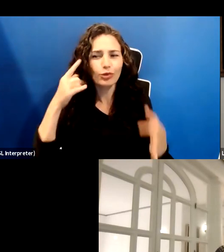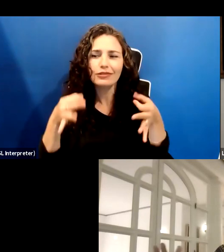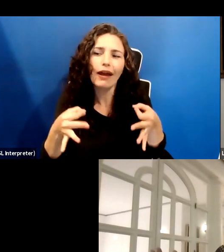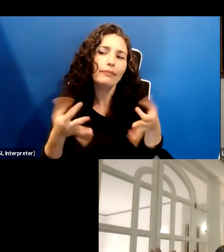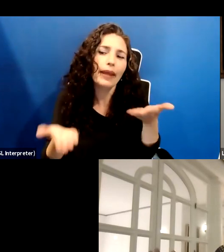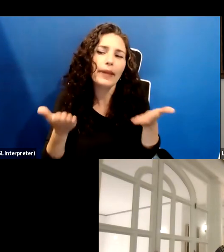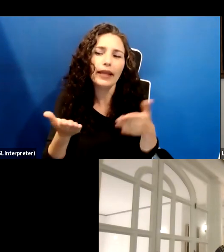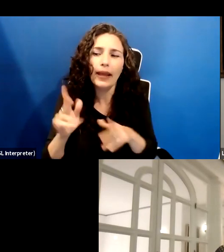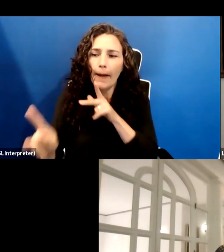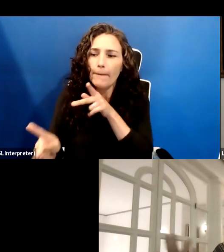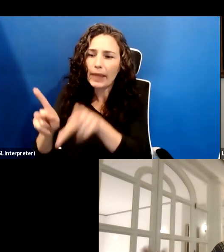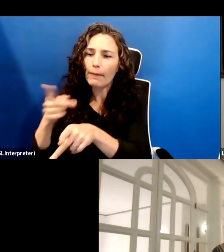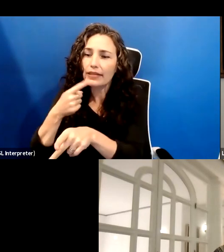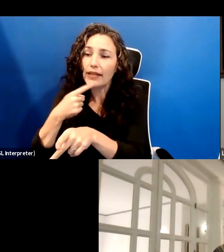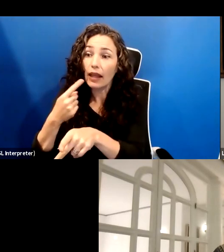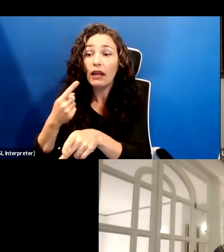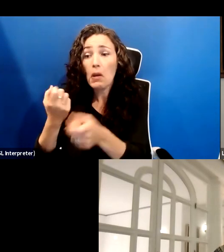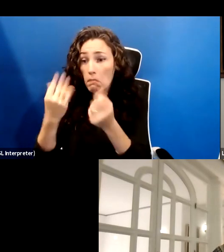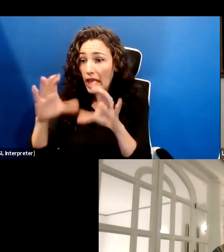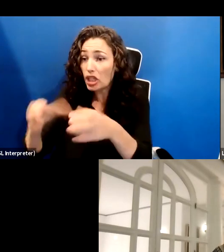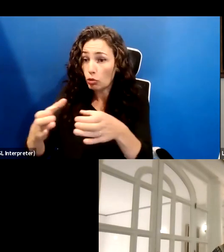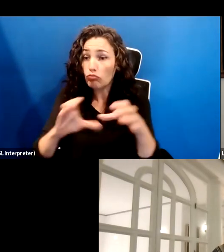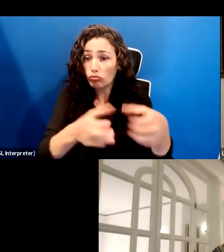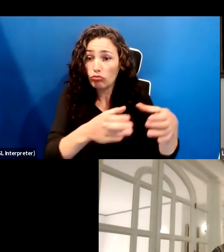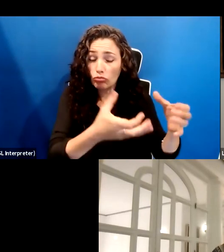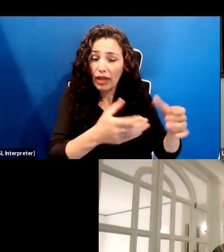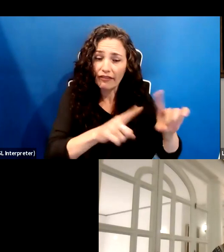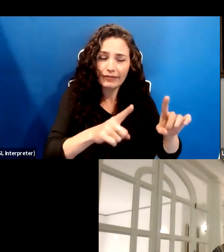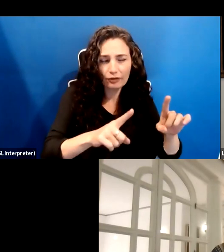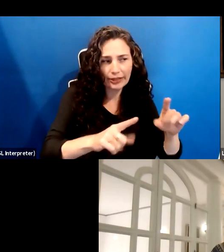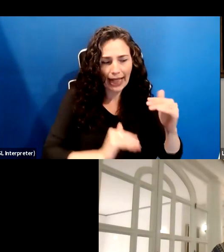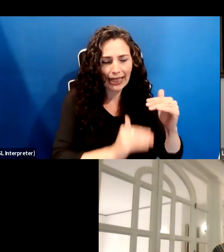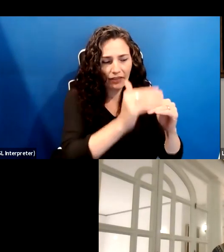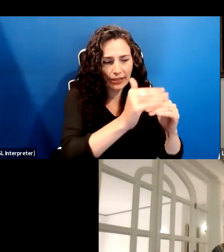people could say that many groups have a certain level of indoctrination, right?